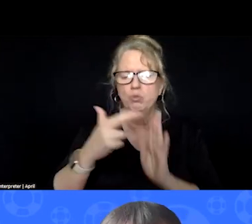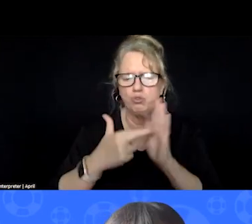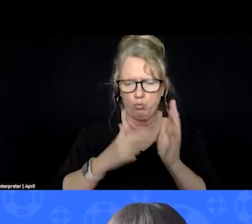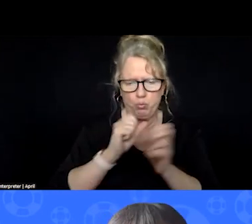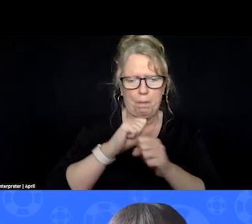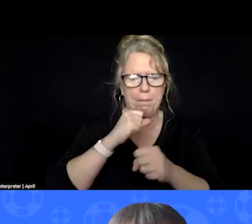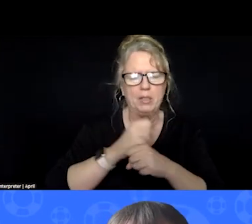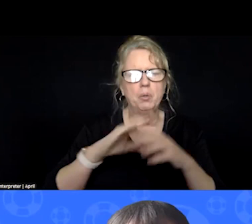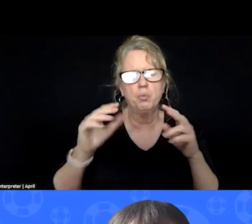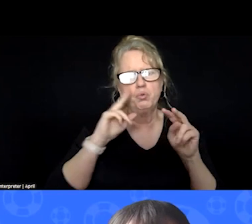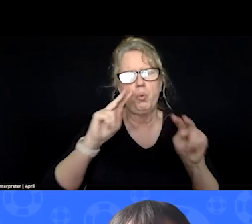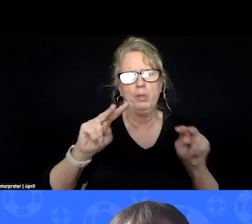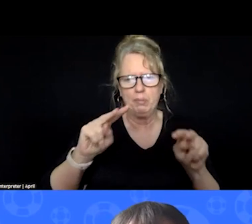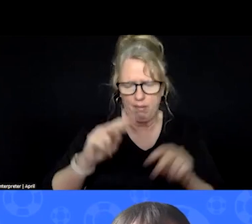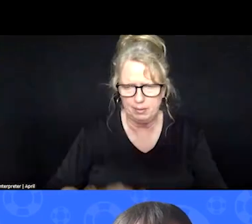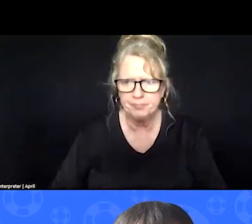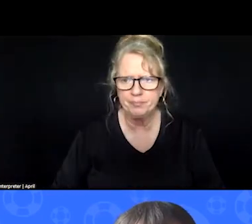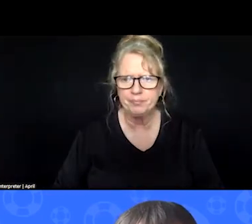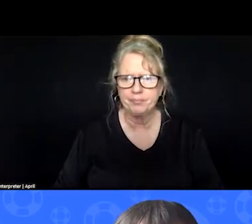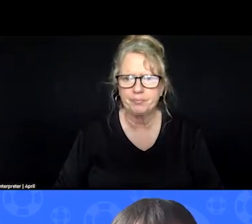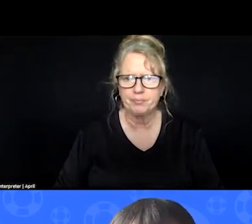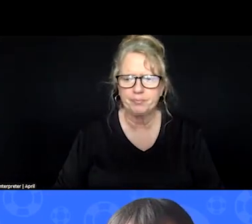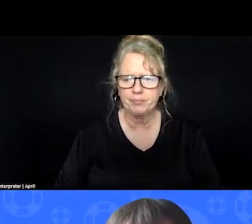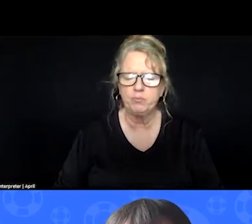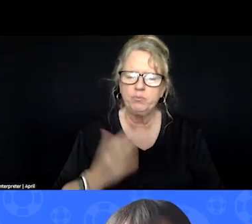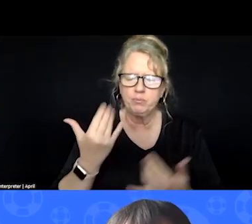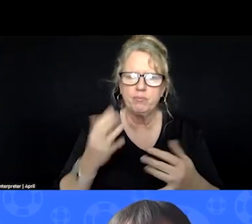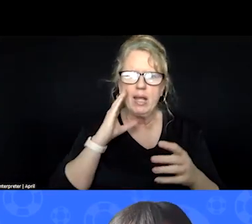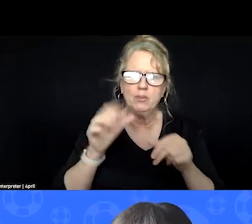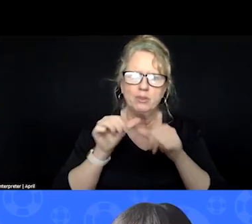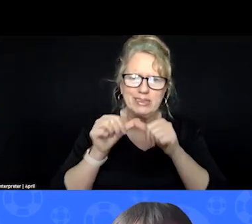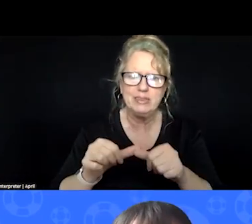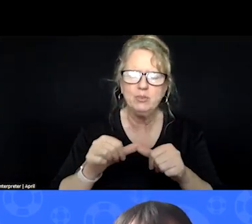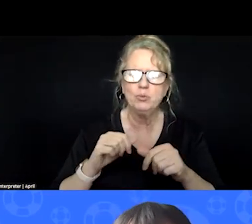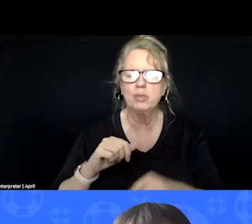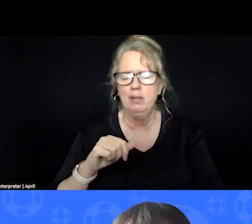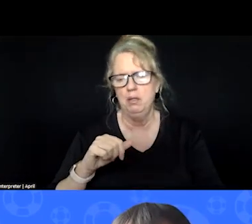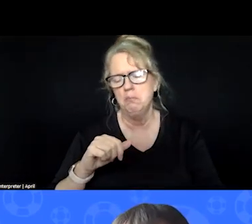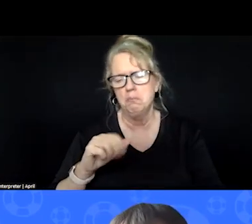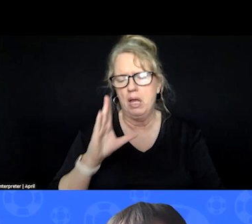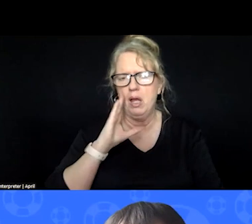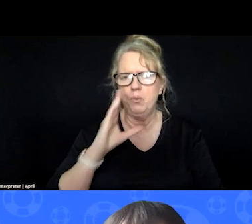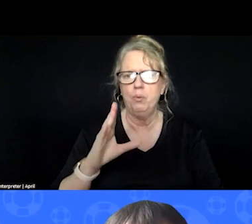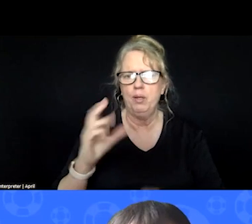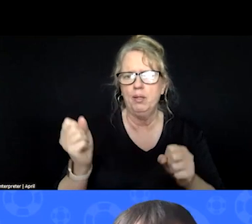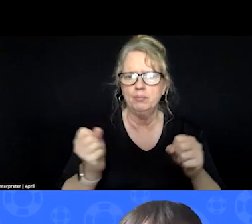WILL KEEP AN EYE ON THAT AS IT CONTINUES, BUT I WILL POP A PRESS